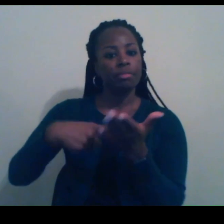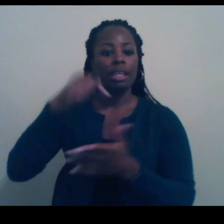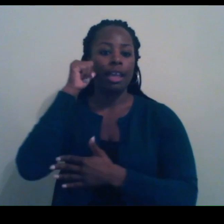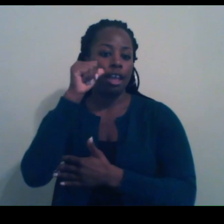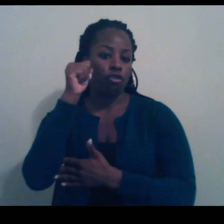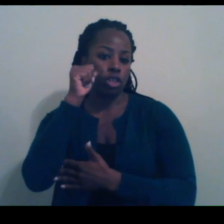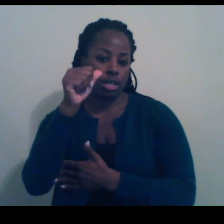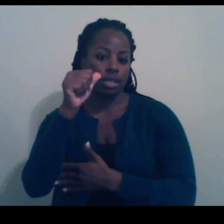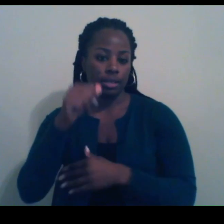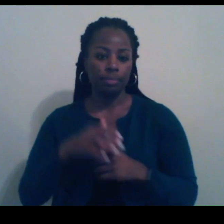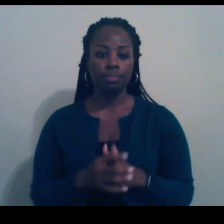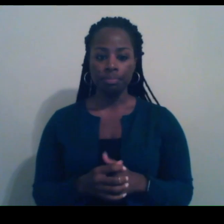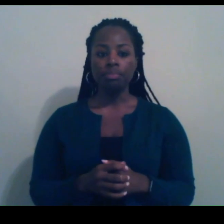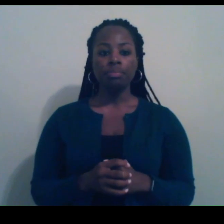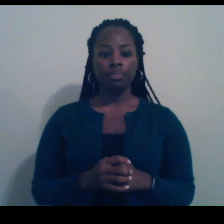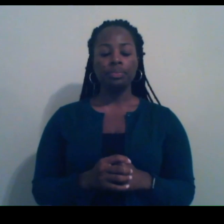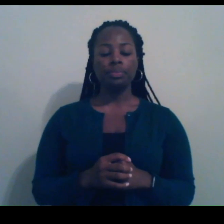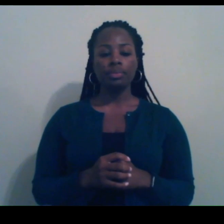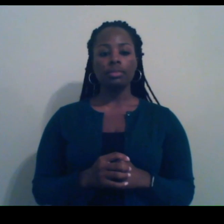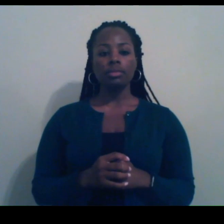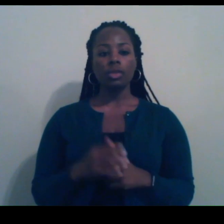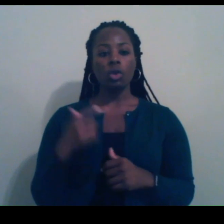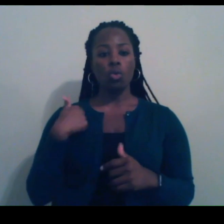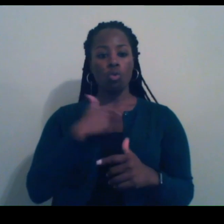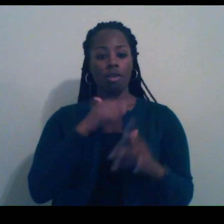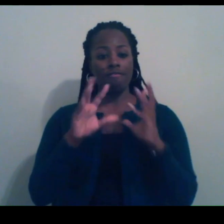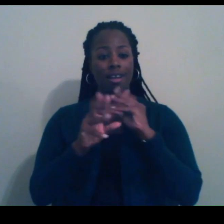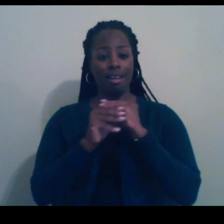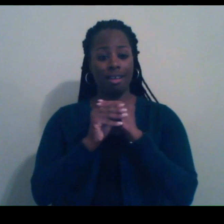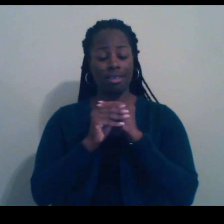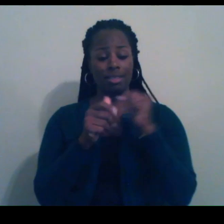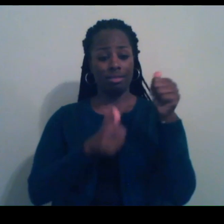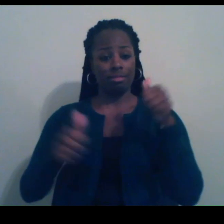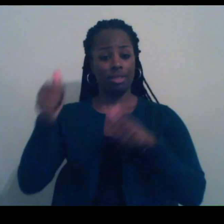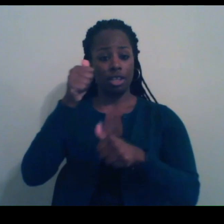today we added the head of the Center for Medicaid and Medicare Services Seema